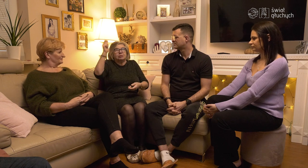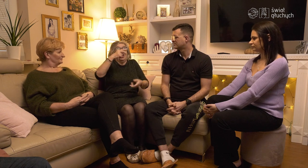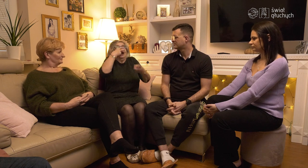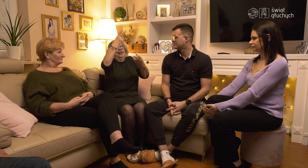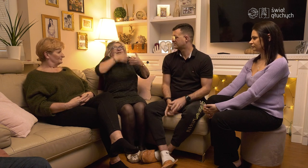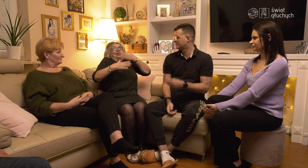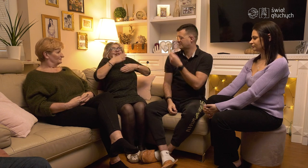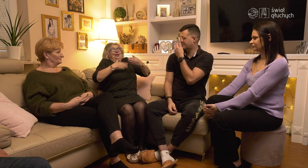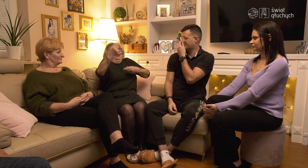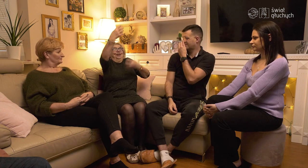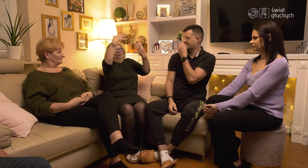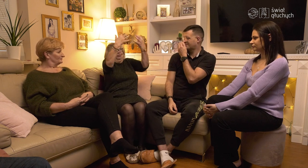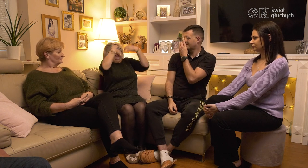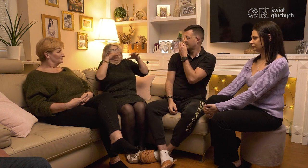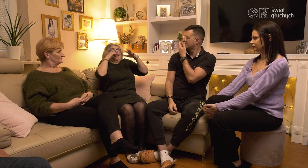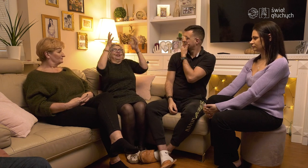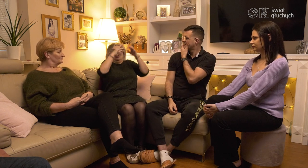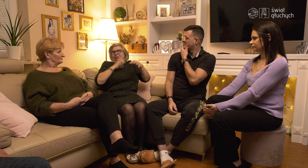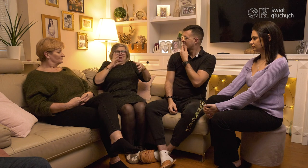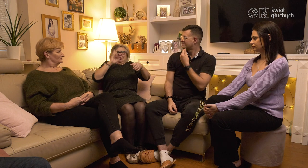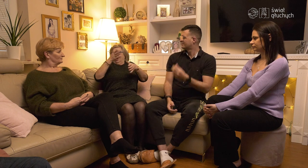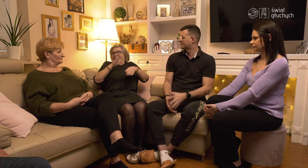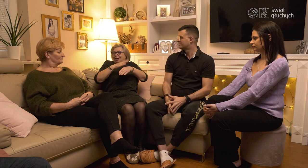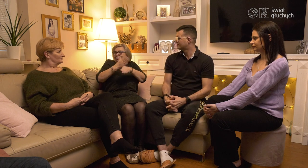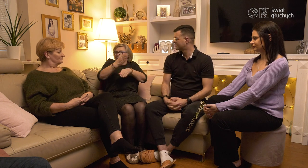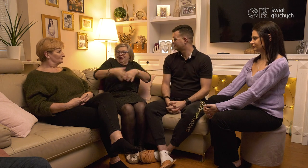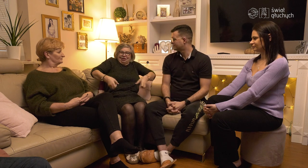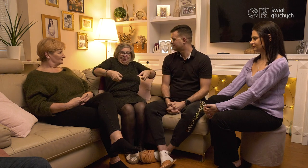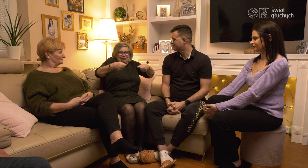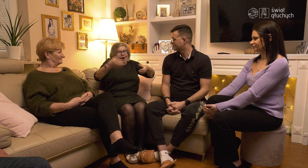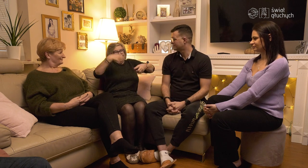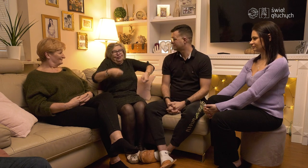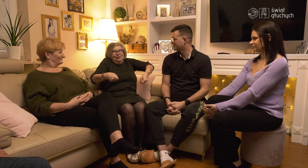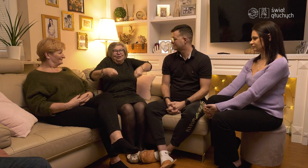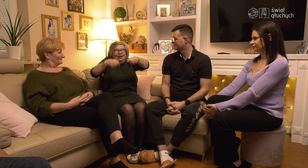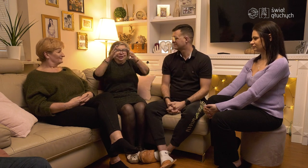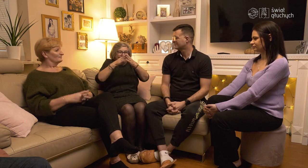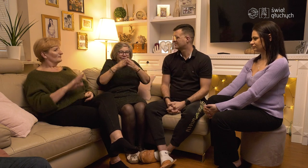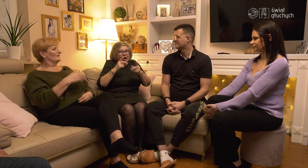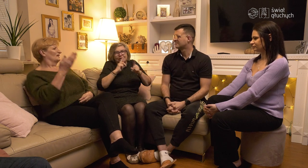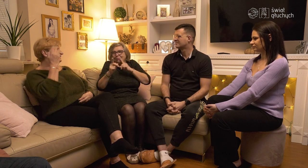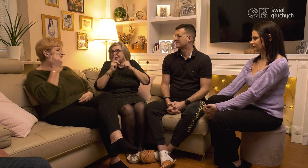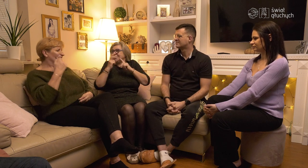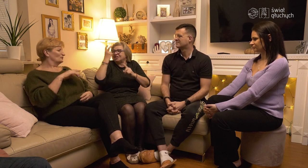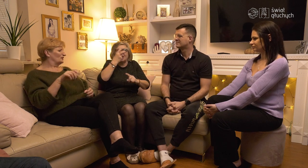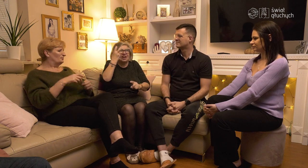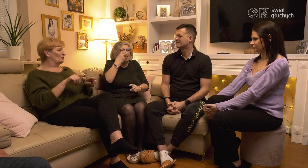but once we met, we had super conversations at home. It was very developing.